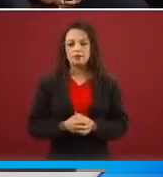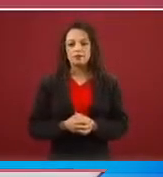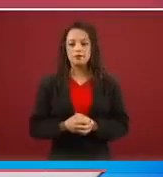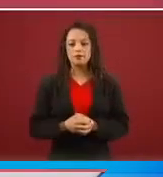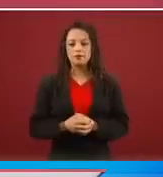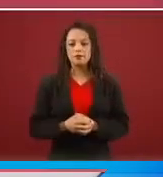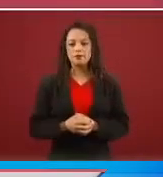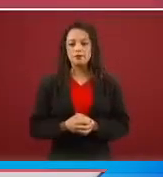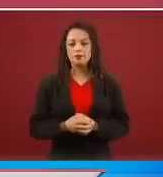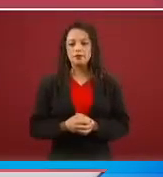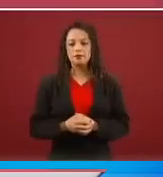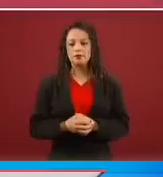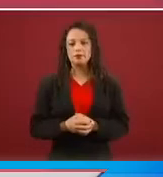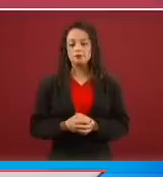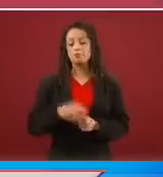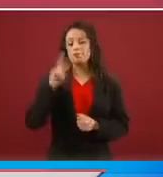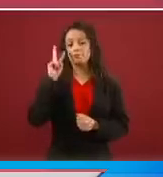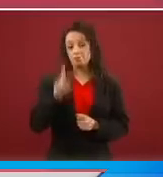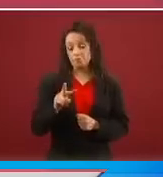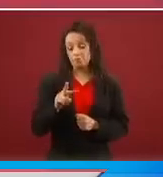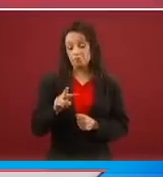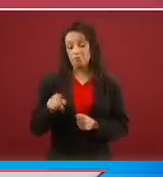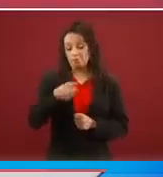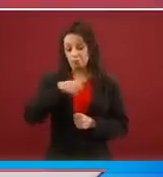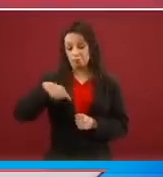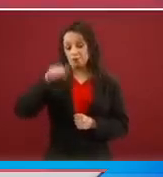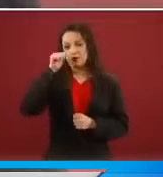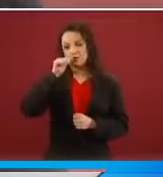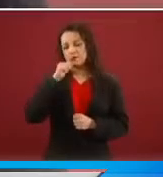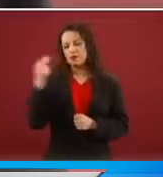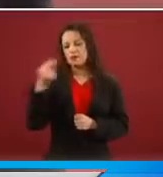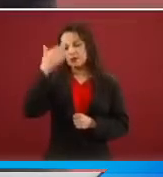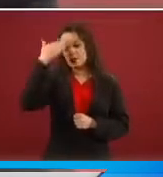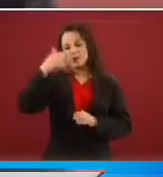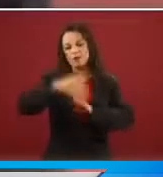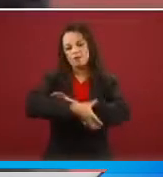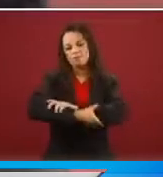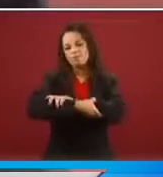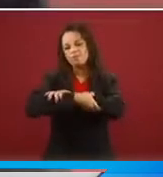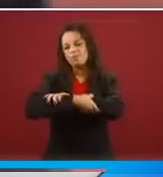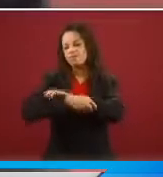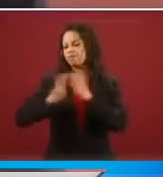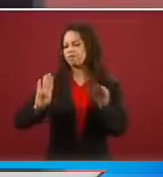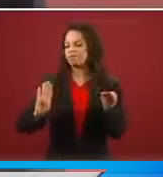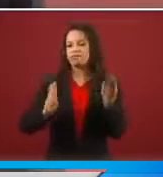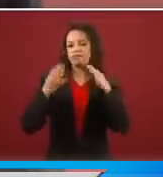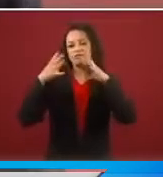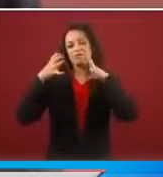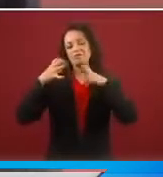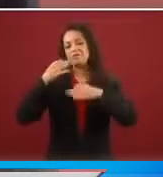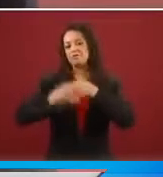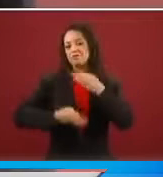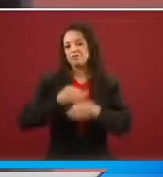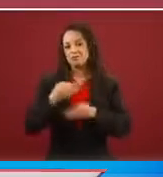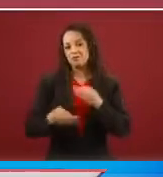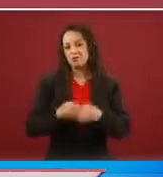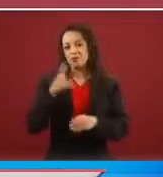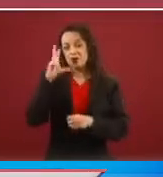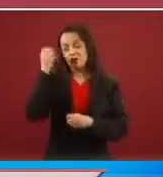and delivered to the Institute To Return the Stolen to the People He claims that the process remains open and is expected to recover 3 billion more